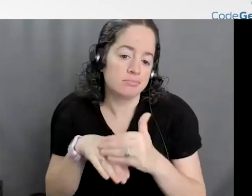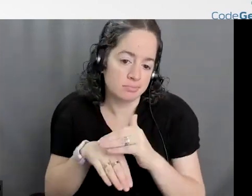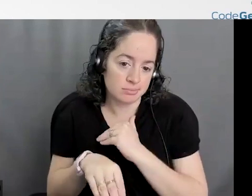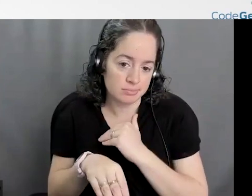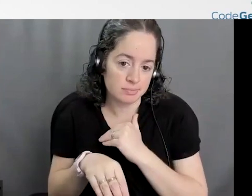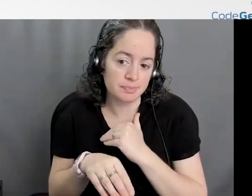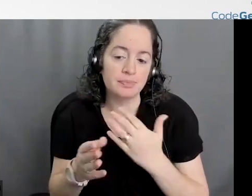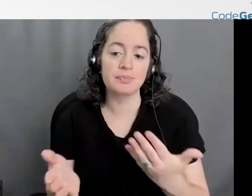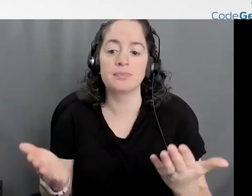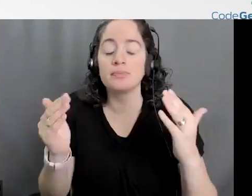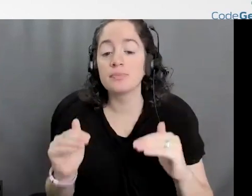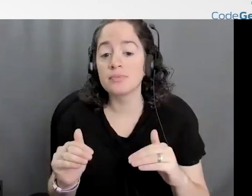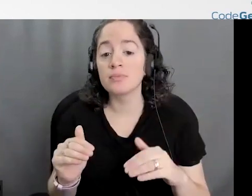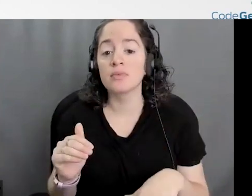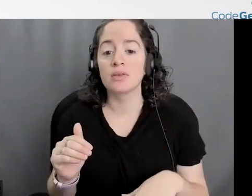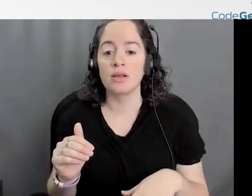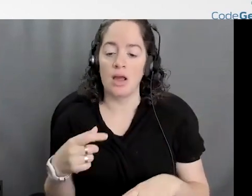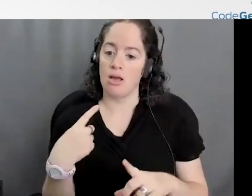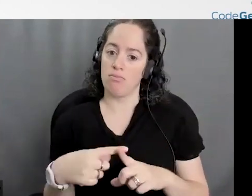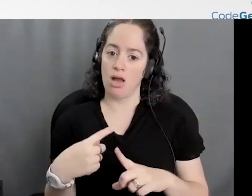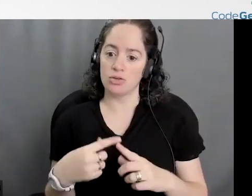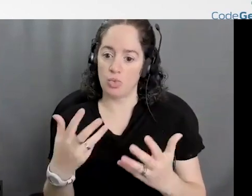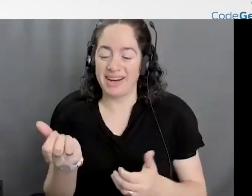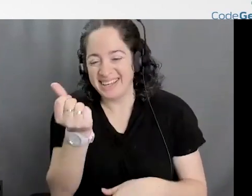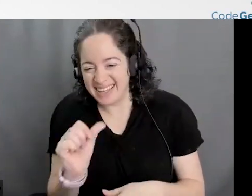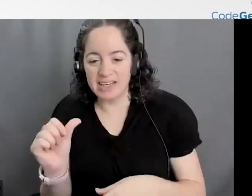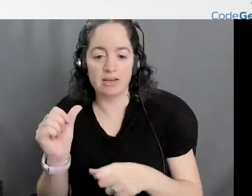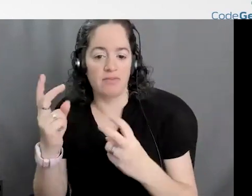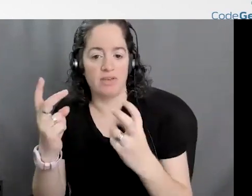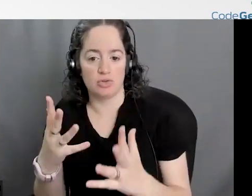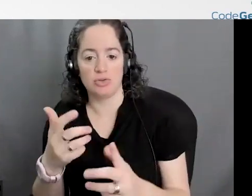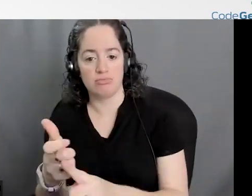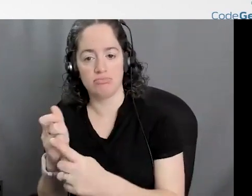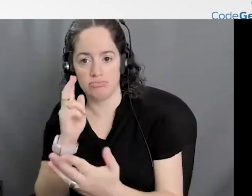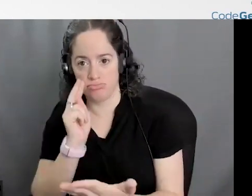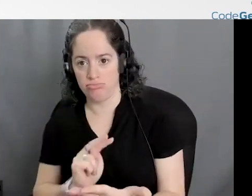we wanted to make the tables usable for all visitors, including those using all of these things.